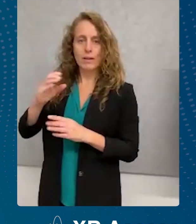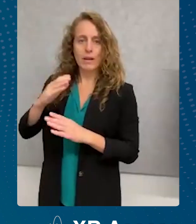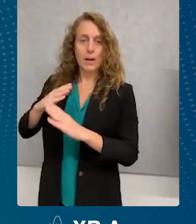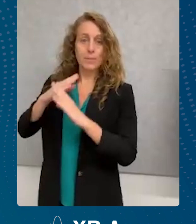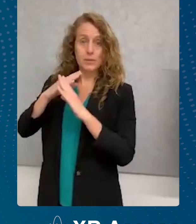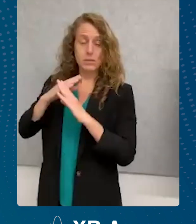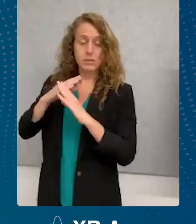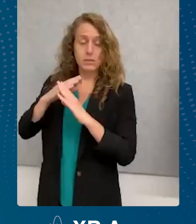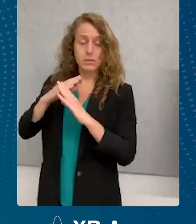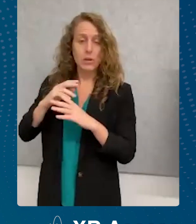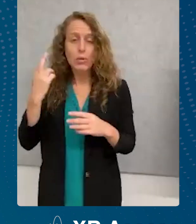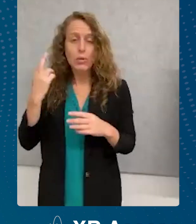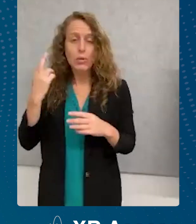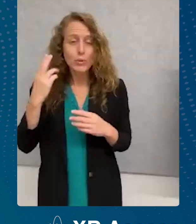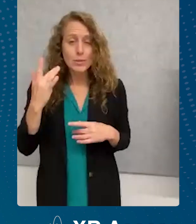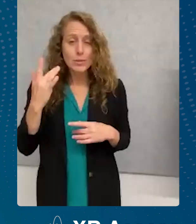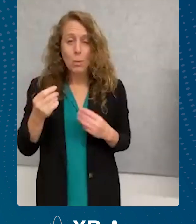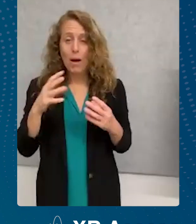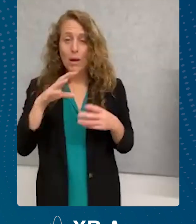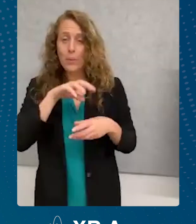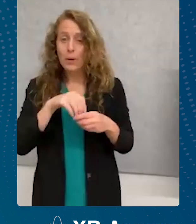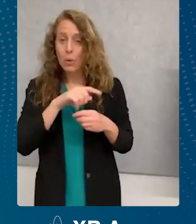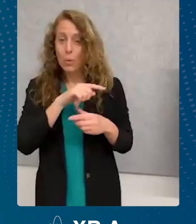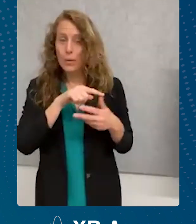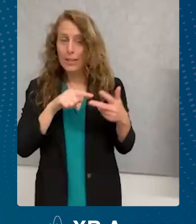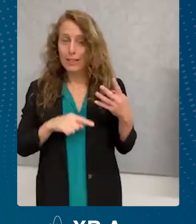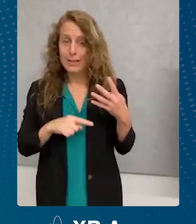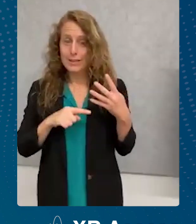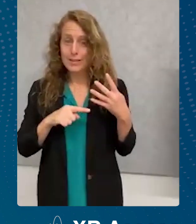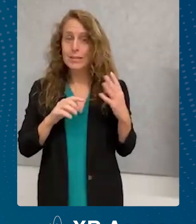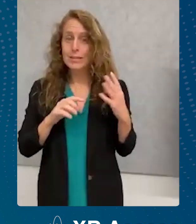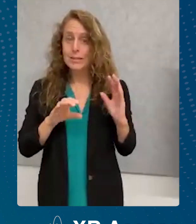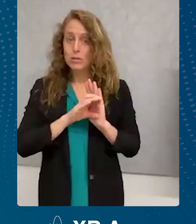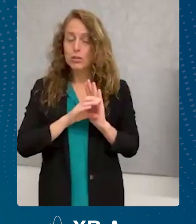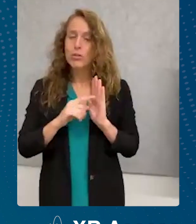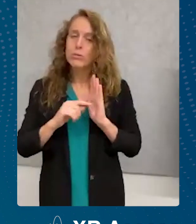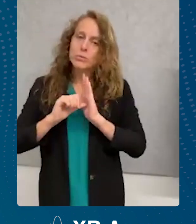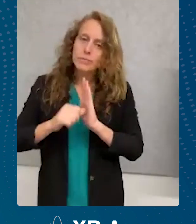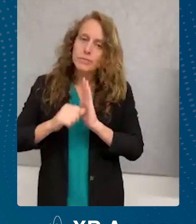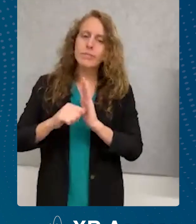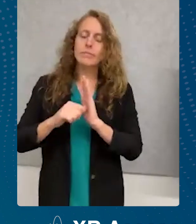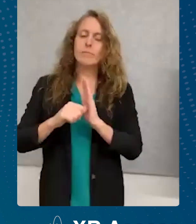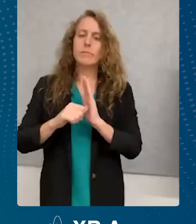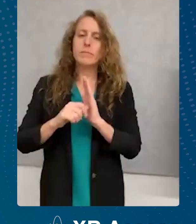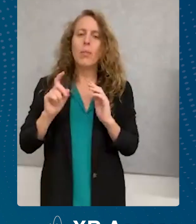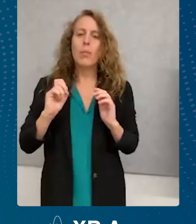is to drive home the question of whether these image-based